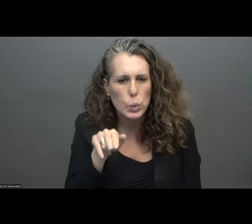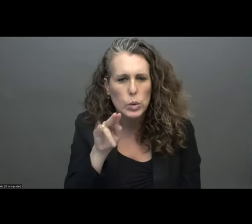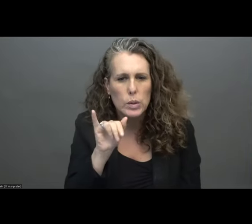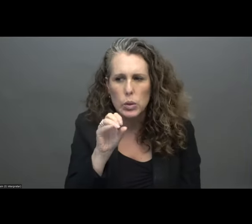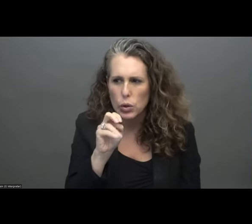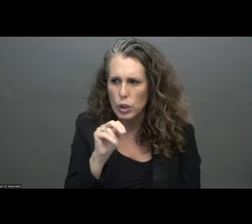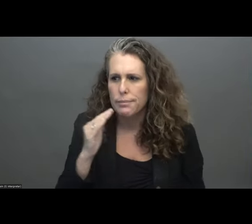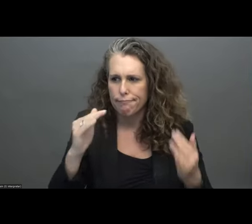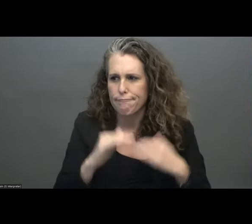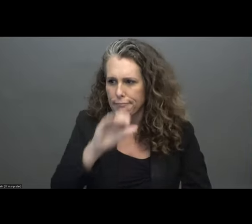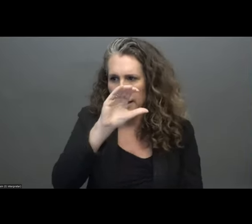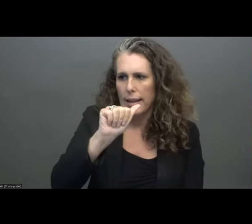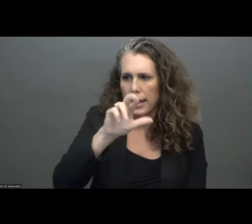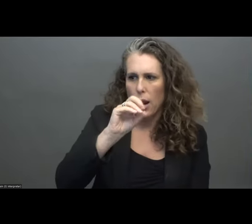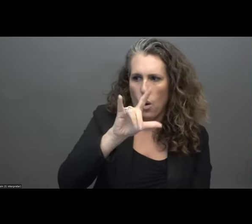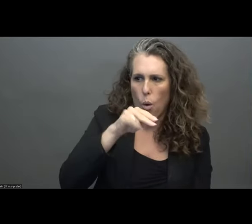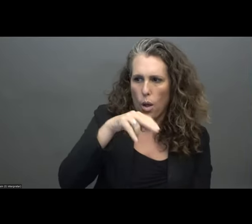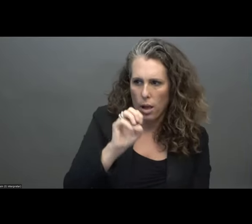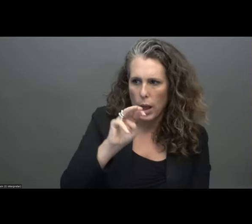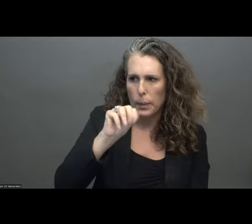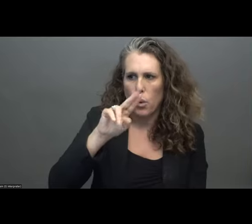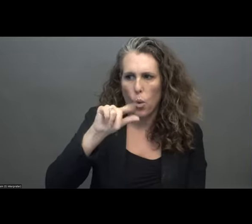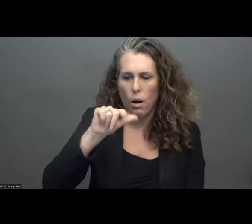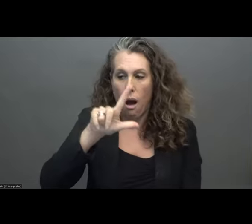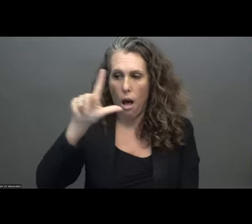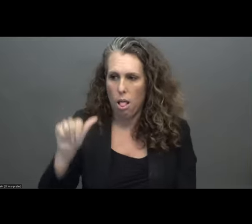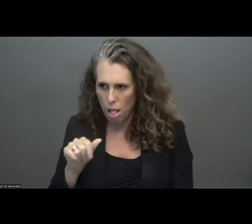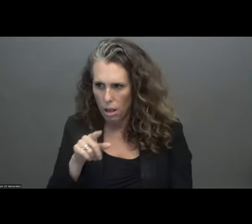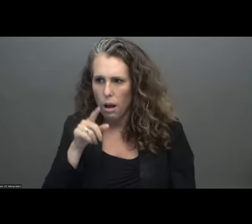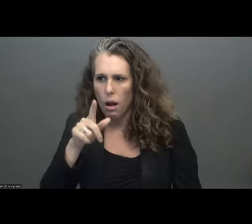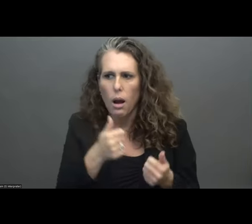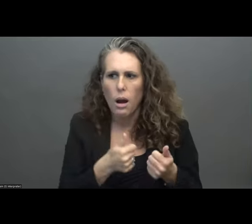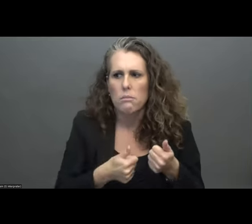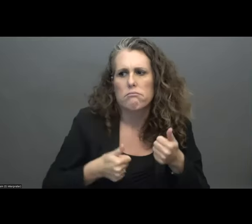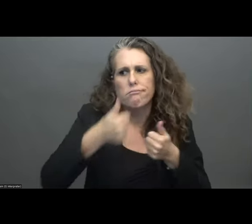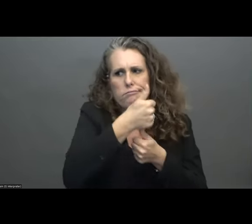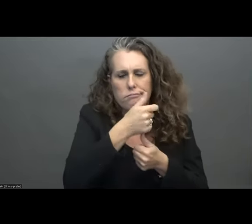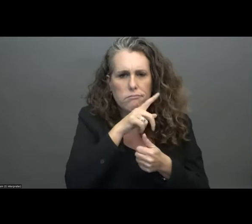commodity macgiolla, the executive secretary of the East African Trade Union Confederation,